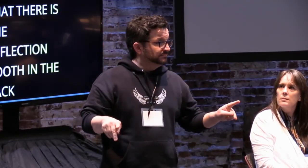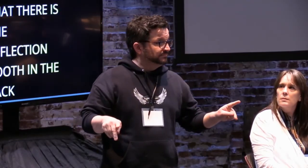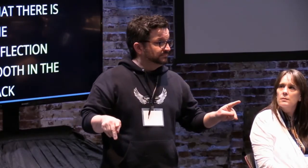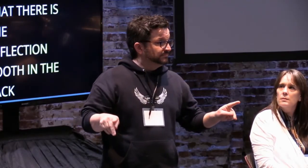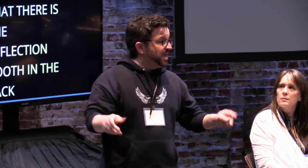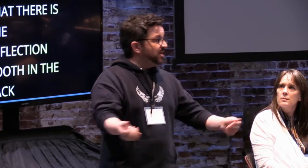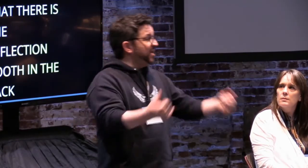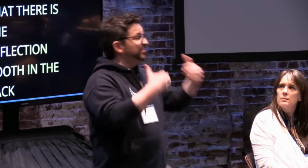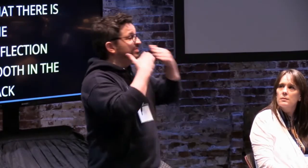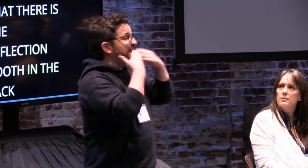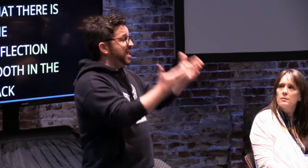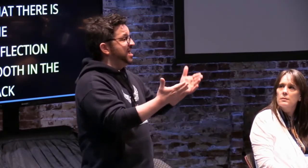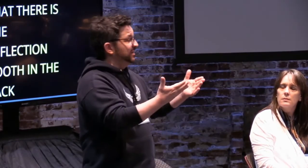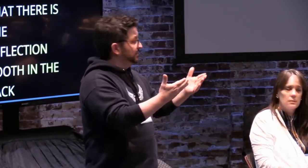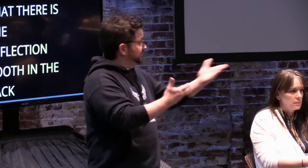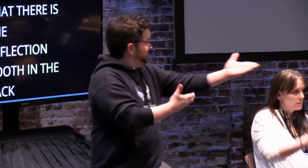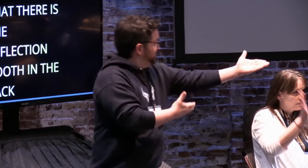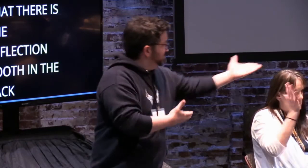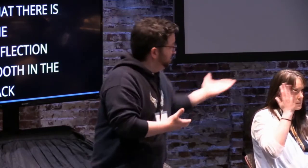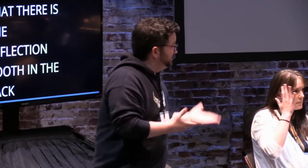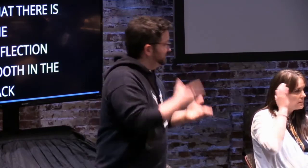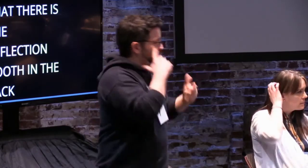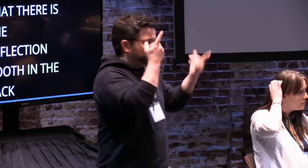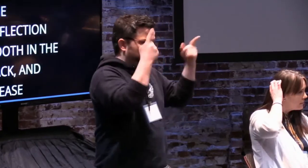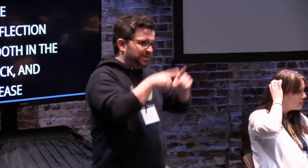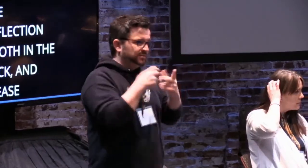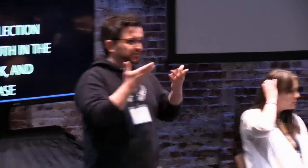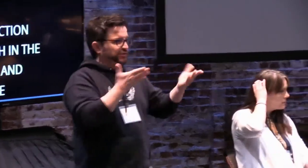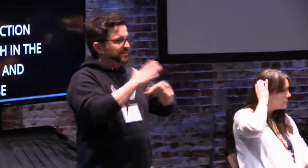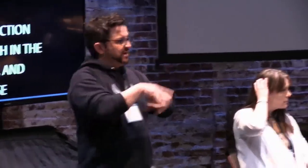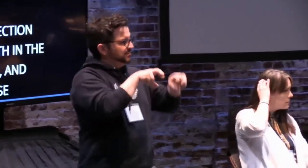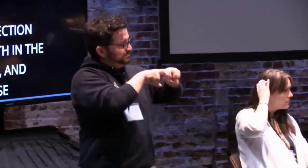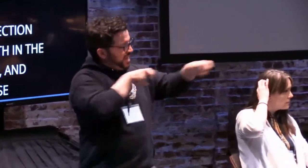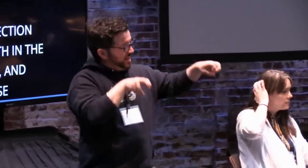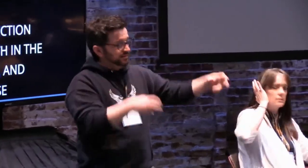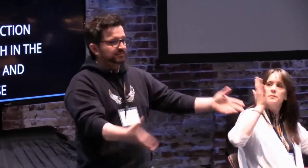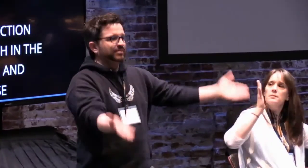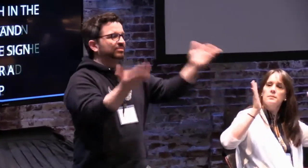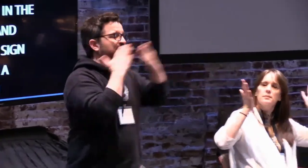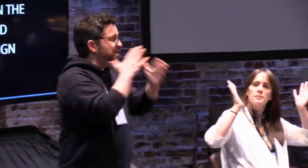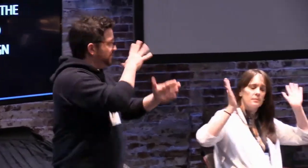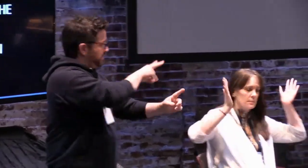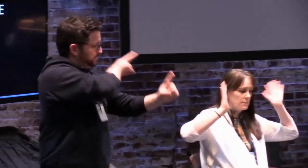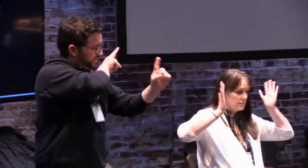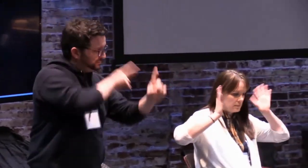All right? Thank you so much for your time and attention, and thank you to the panelists.